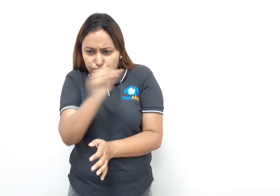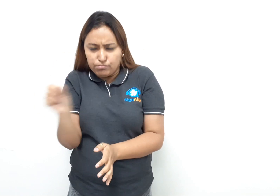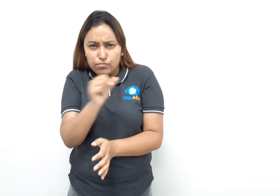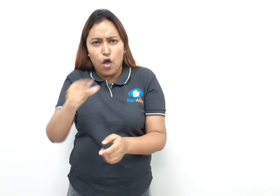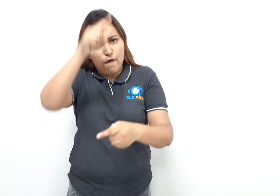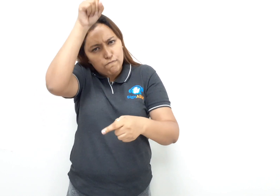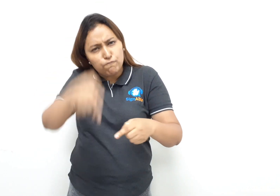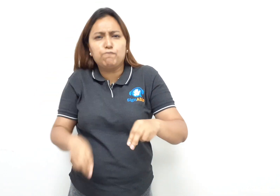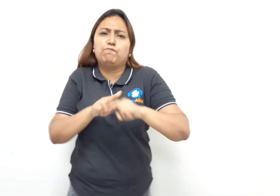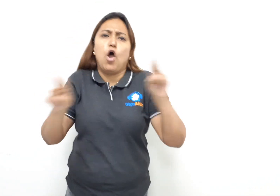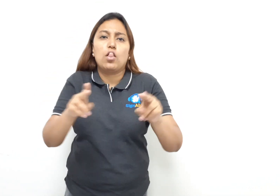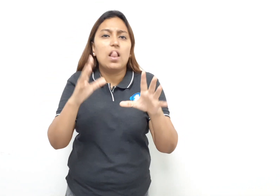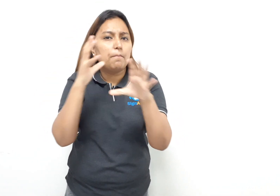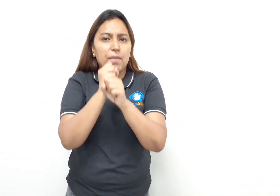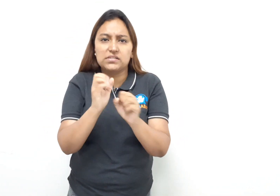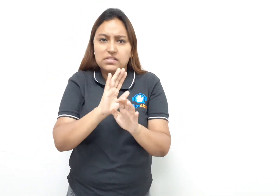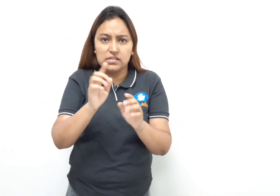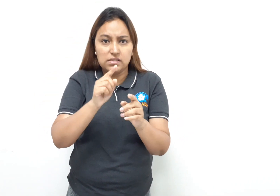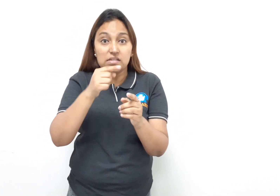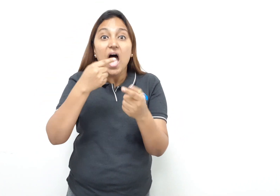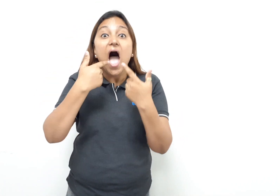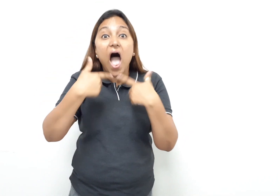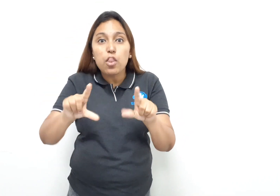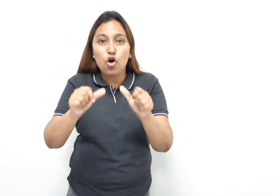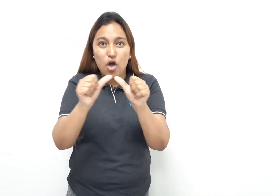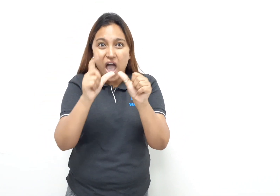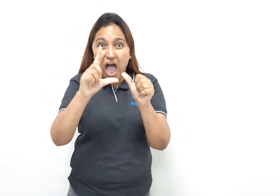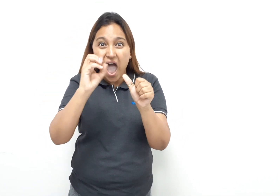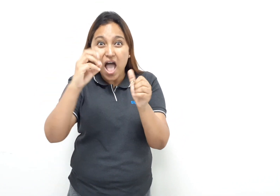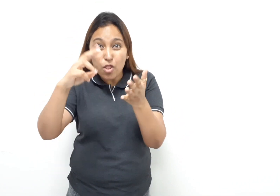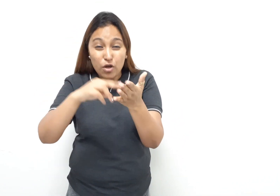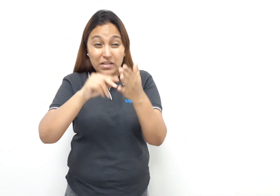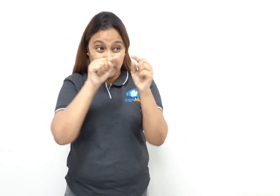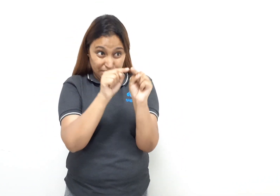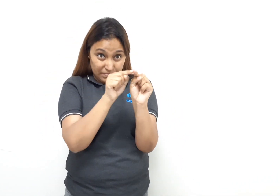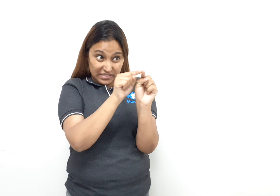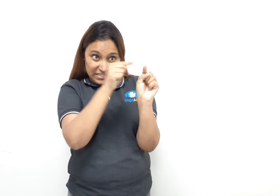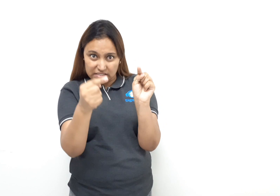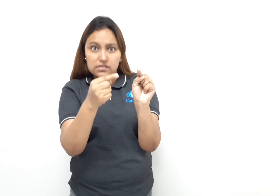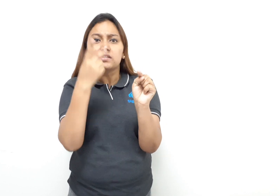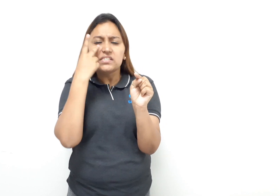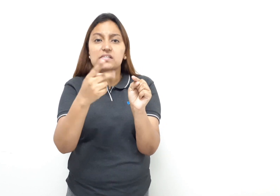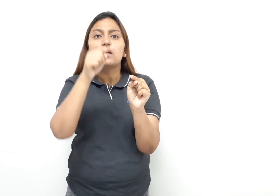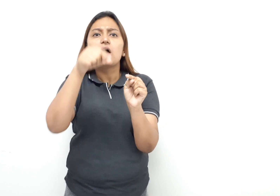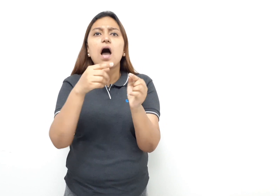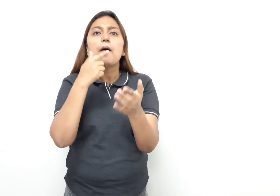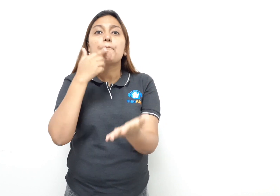Swipe on for everything. Do not miss anything.